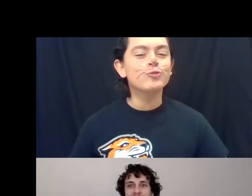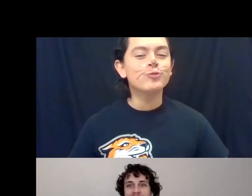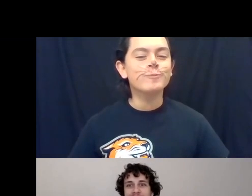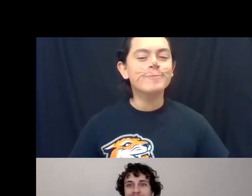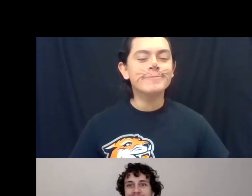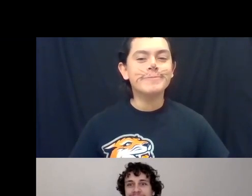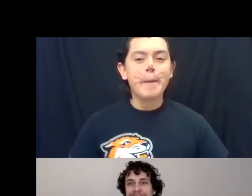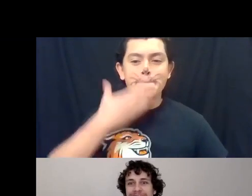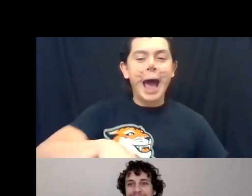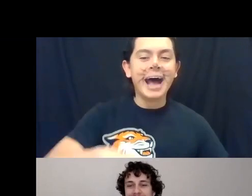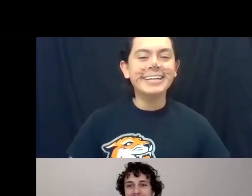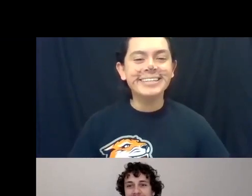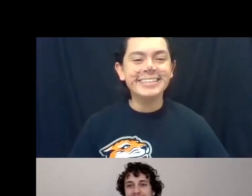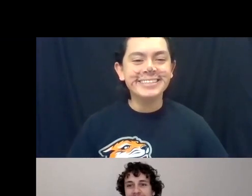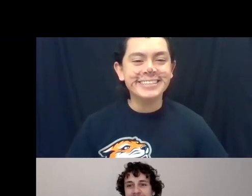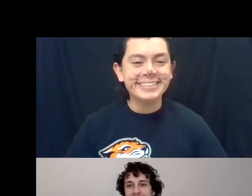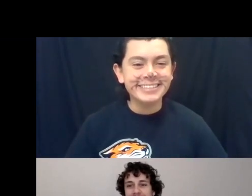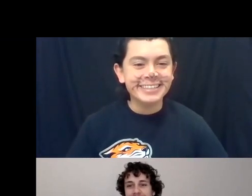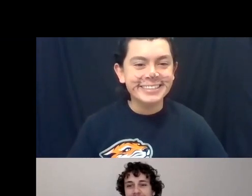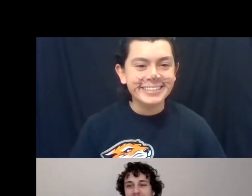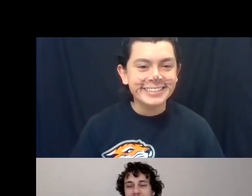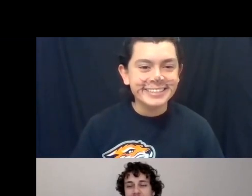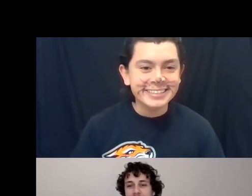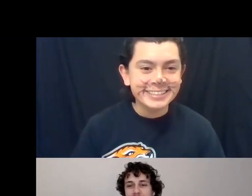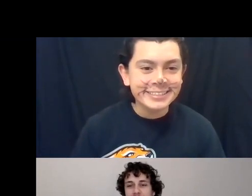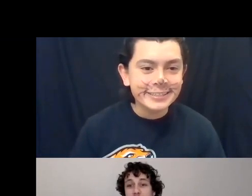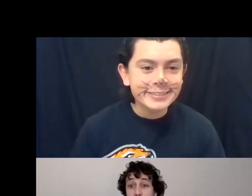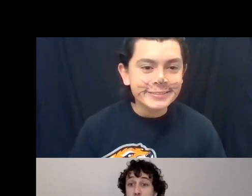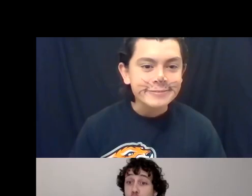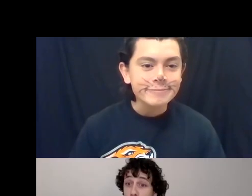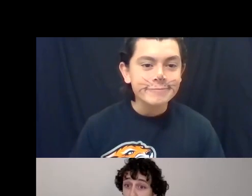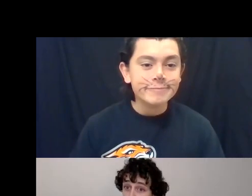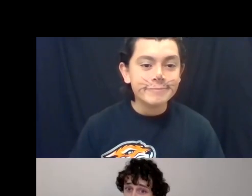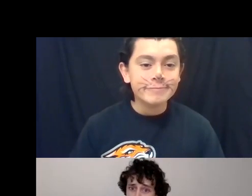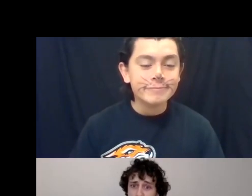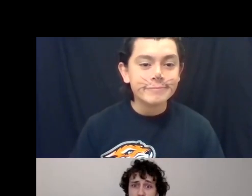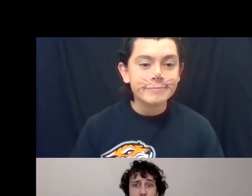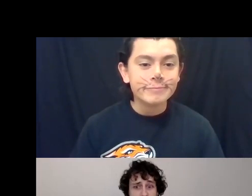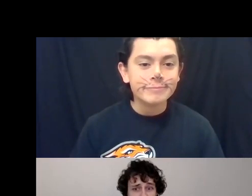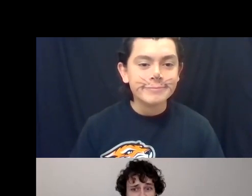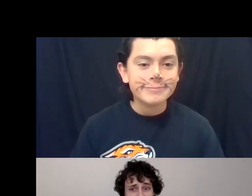Ronald: Bad! Vladimir: Book….a good book!